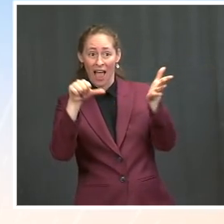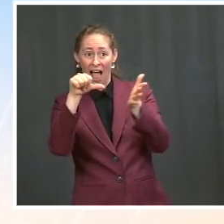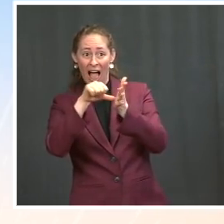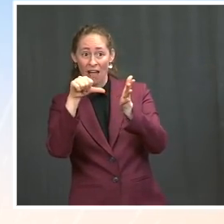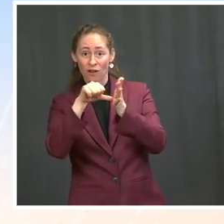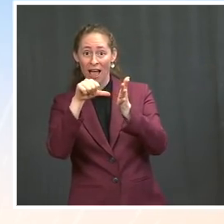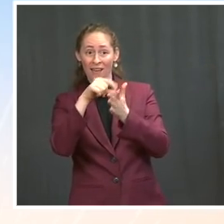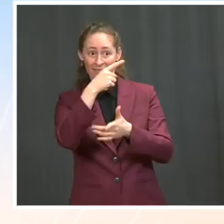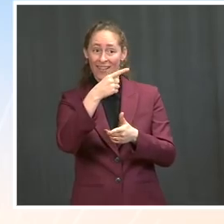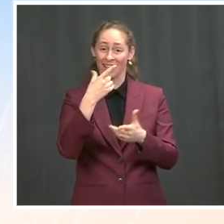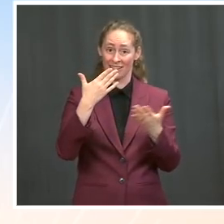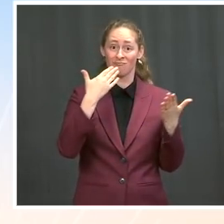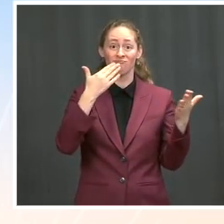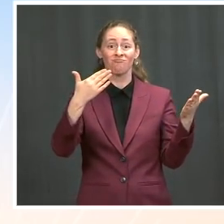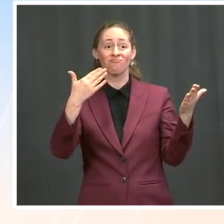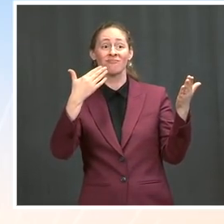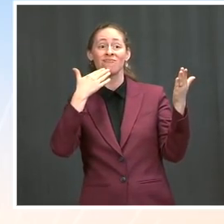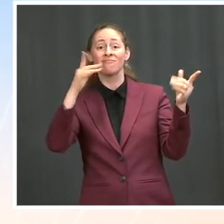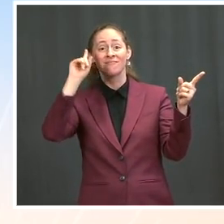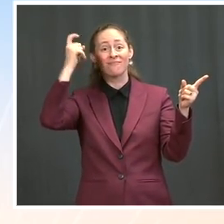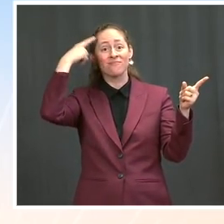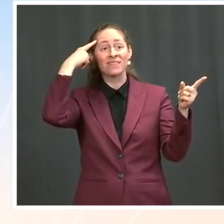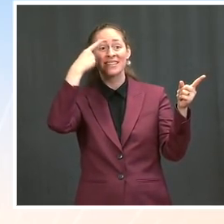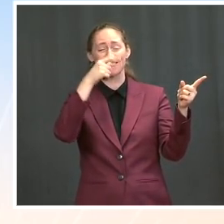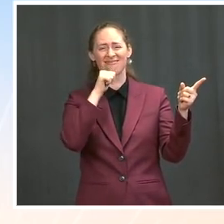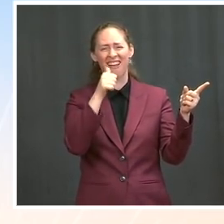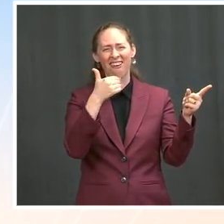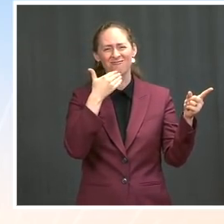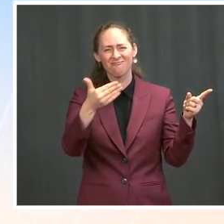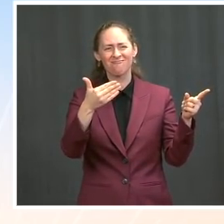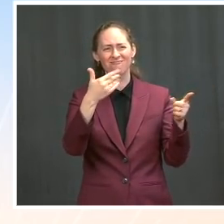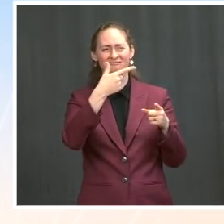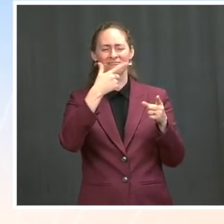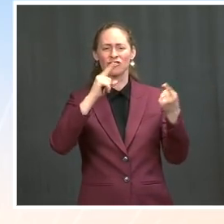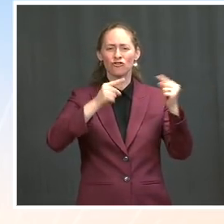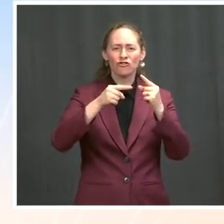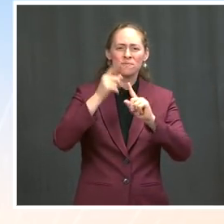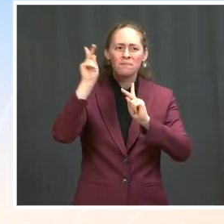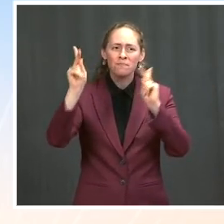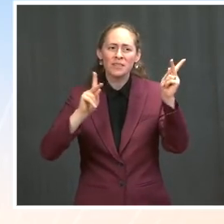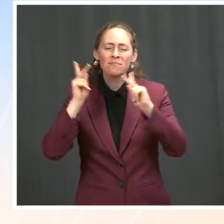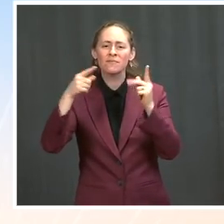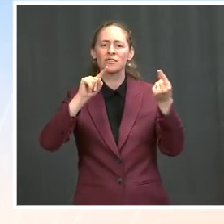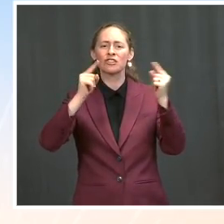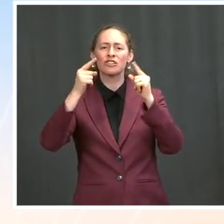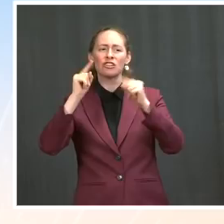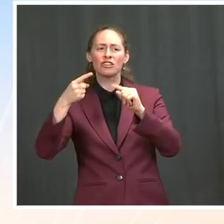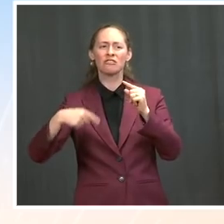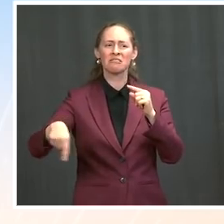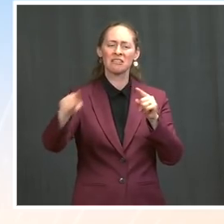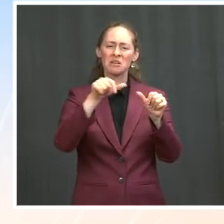on a range of issues, whether it's human rights or their engagement in the region. That continues to be the case and would be even after --